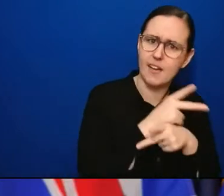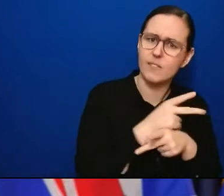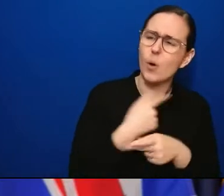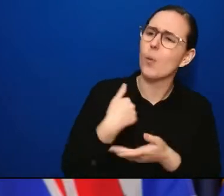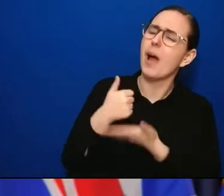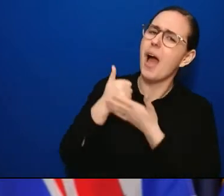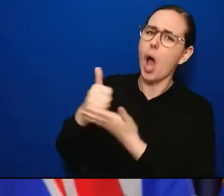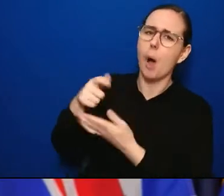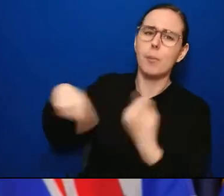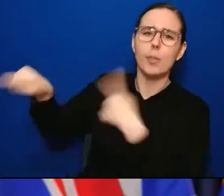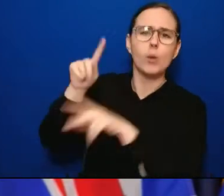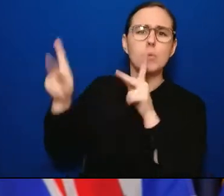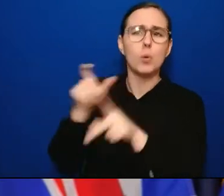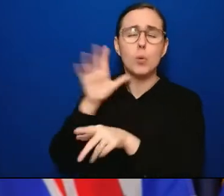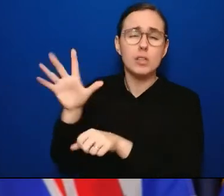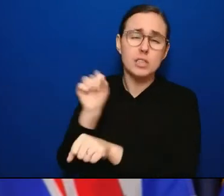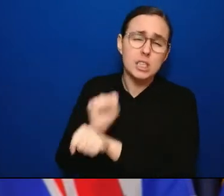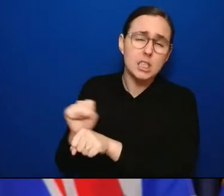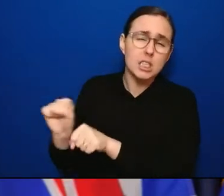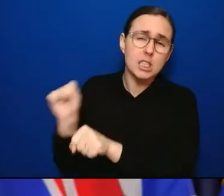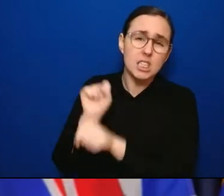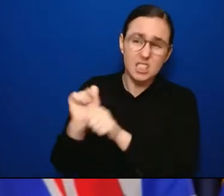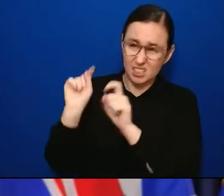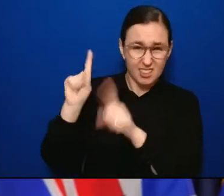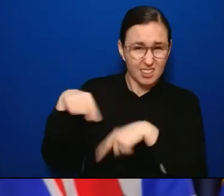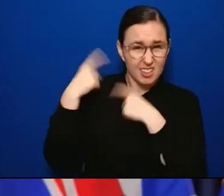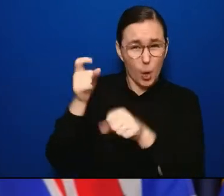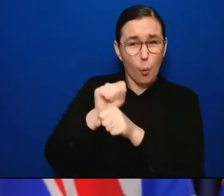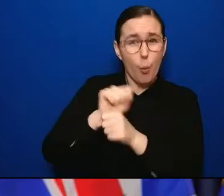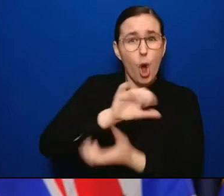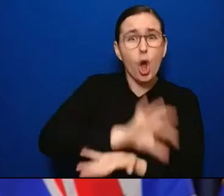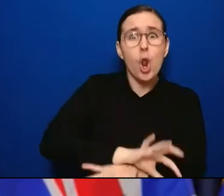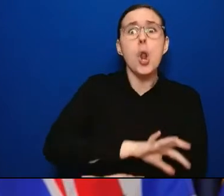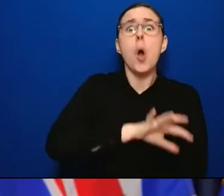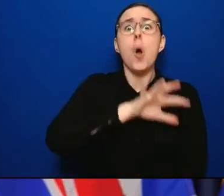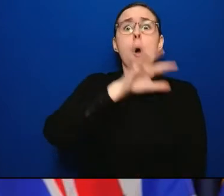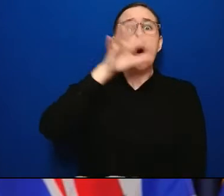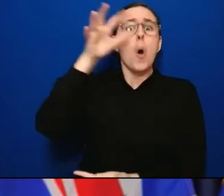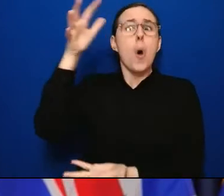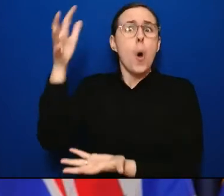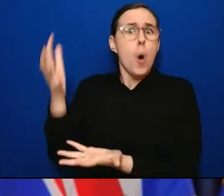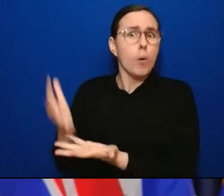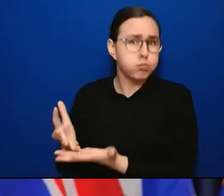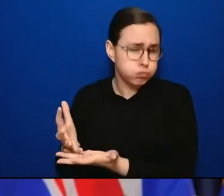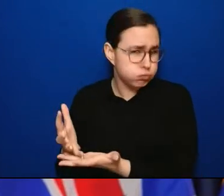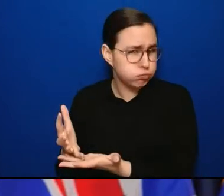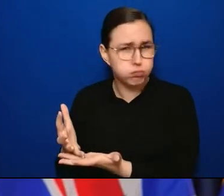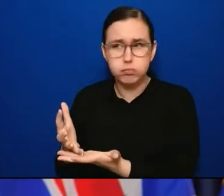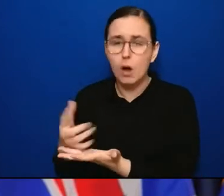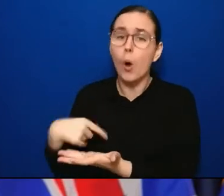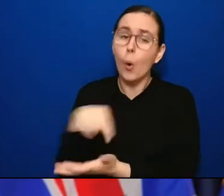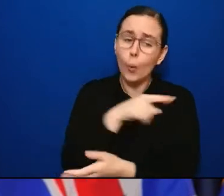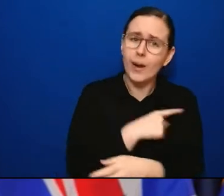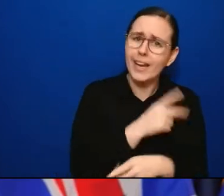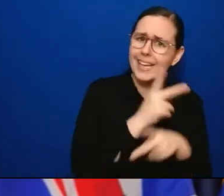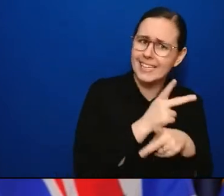other. The easel workload on them whenever we can. That's the